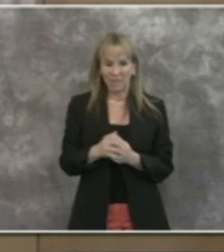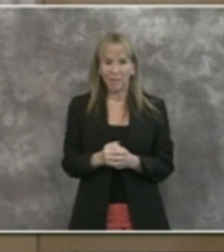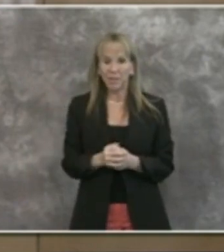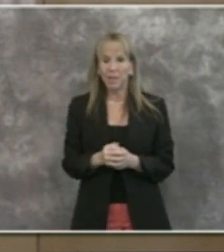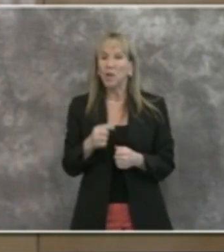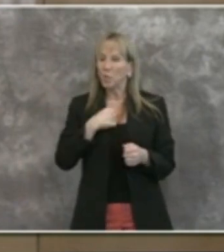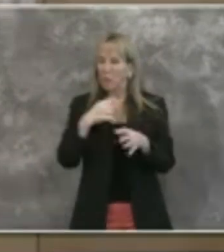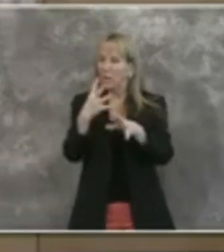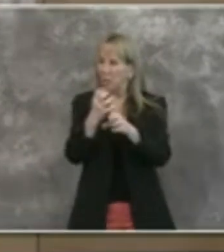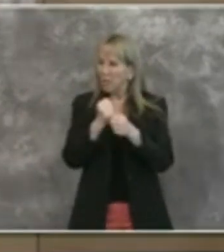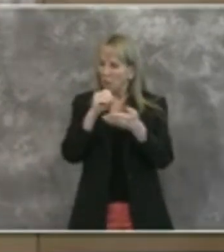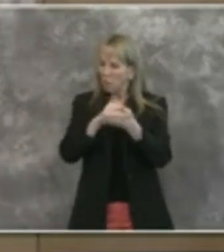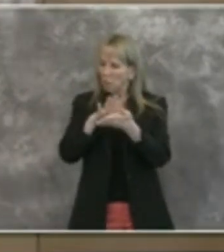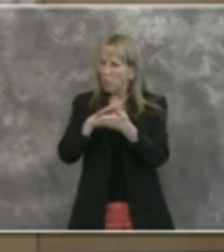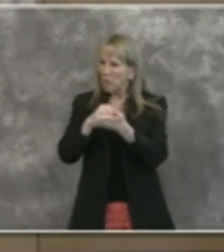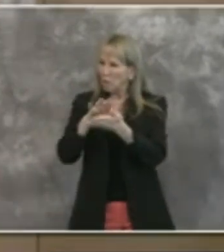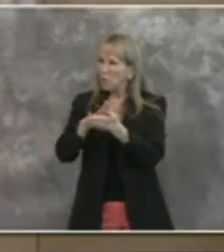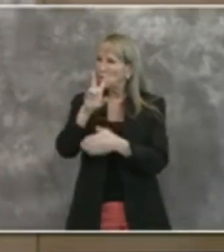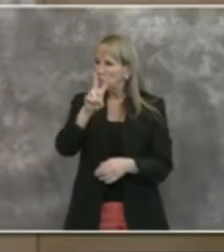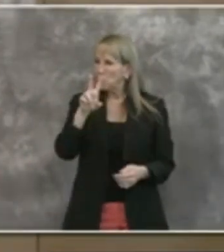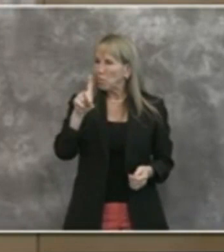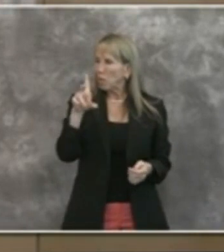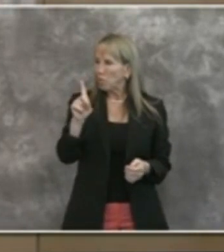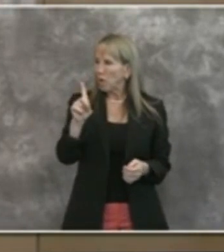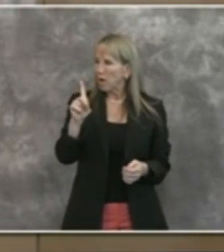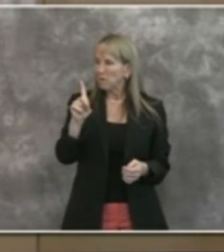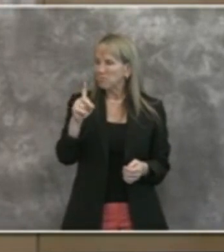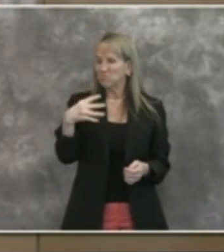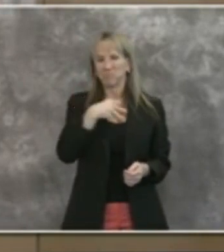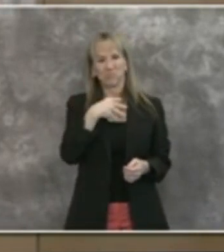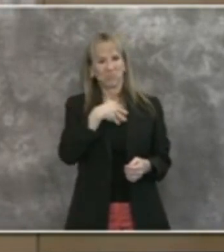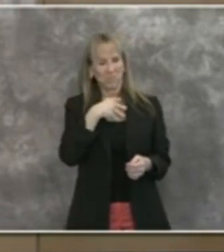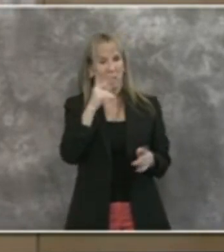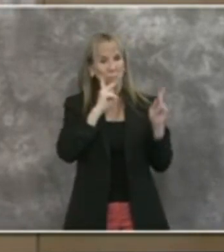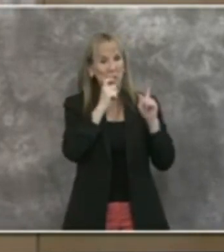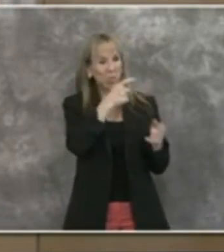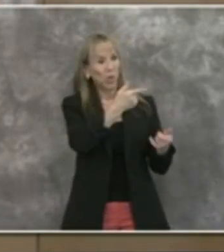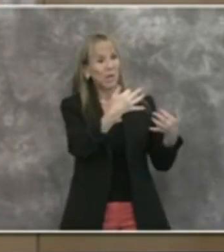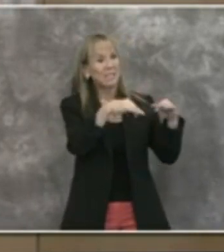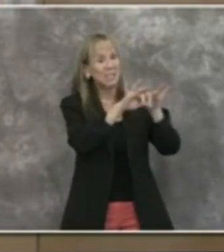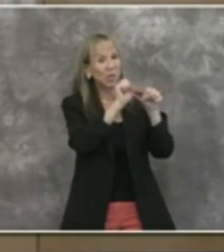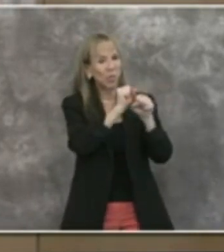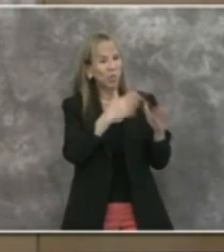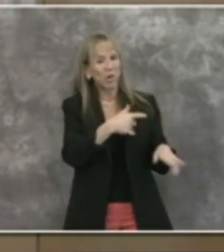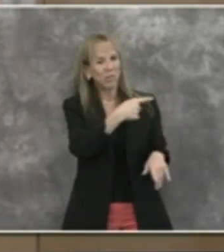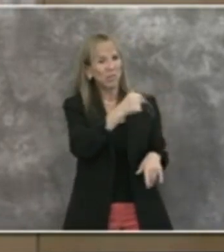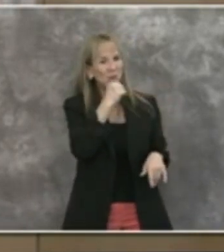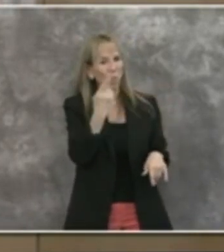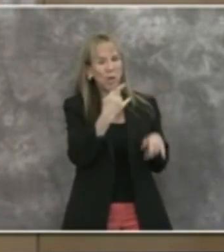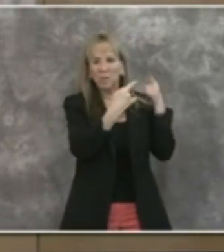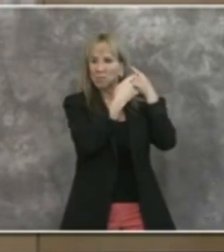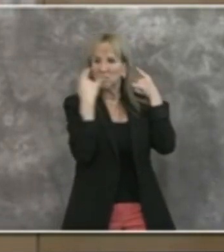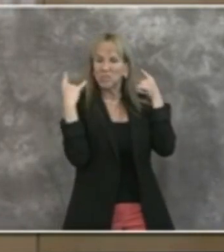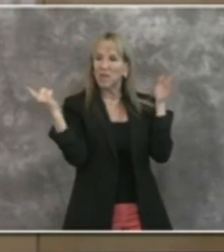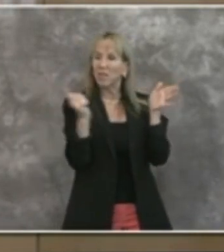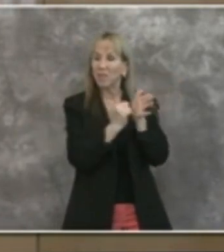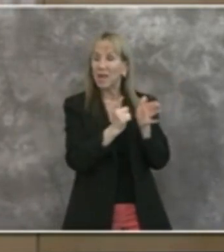AND THEIR LIFE IS NO LESS VALUABLE THEN SOMEONE'S LIFE WHO DOES NOT HAVE UNDERLYING MEDICAL CONDITIONS. SO. THIS